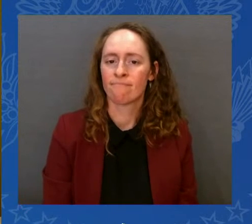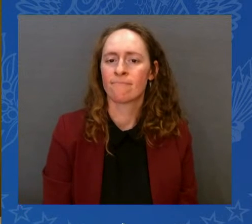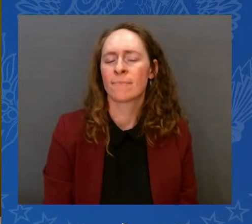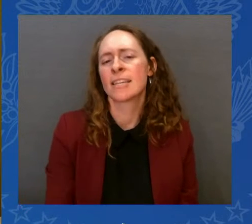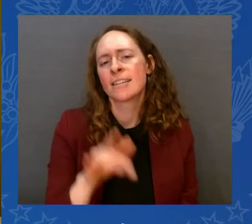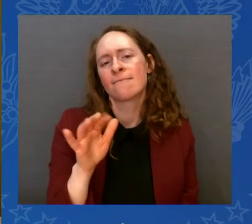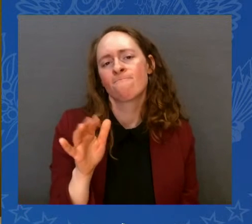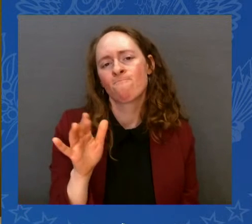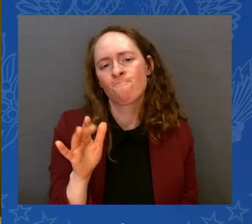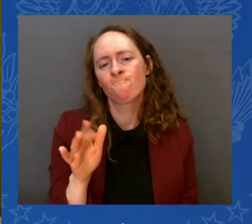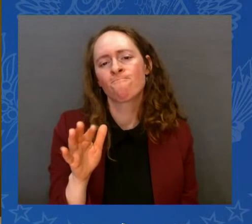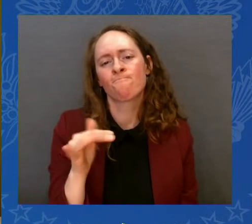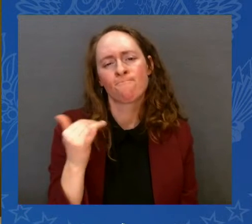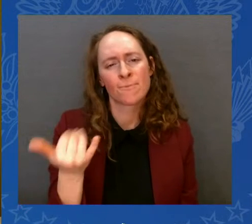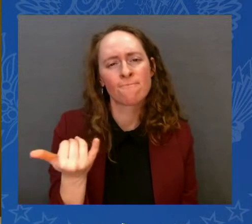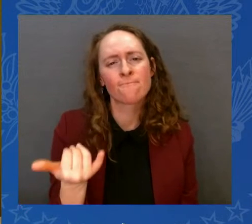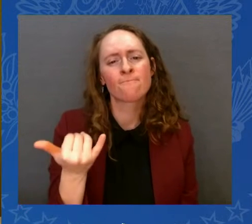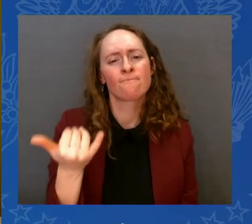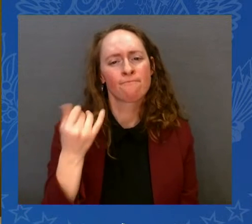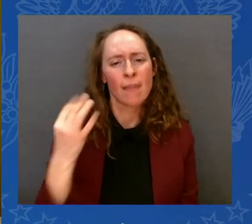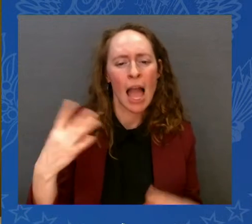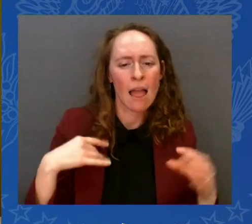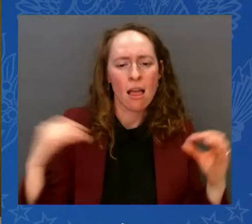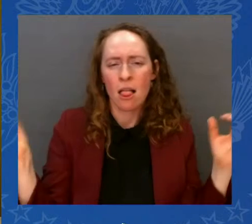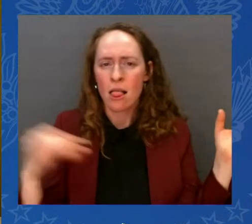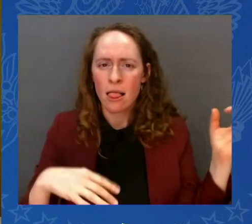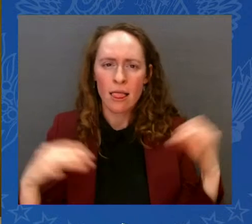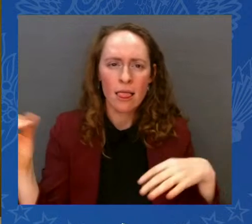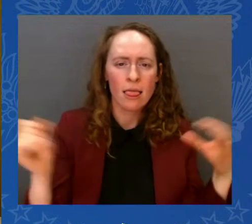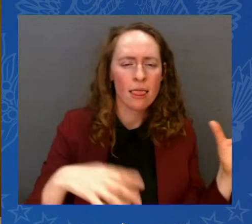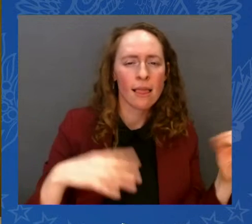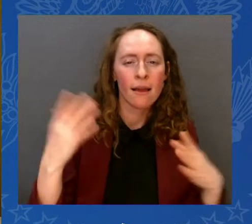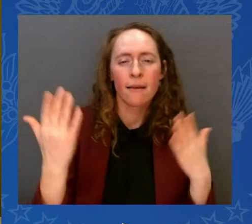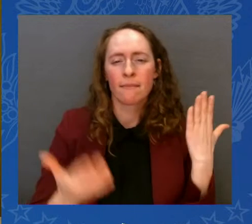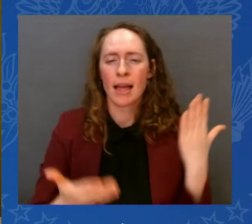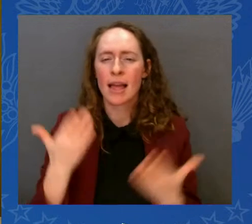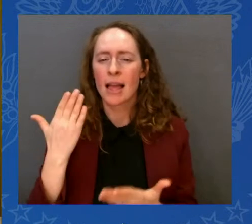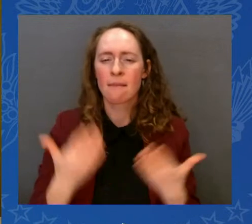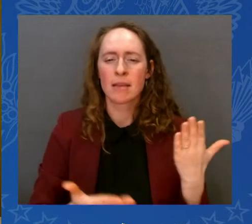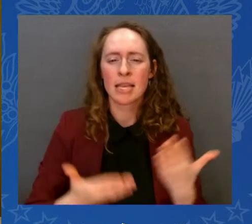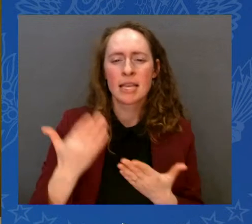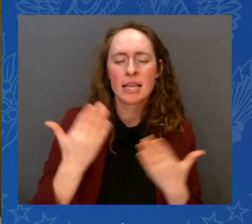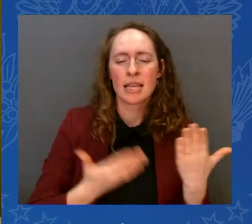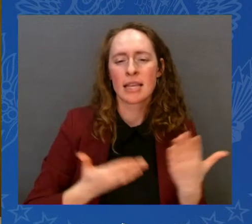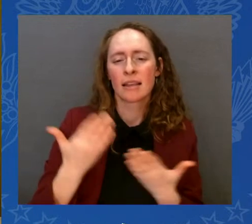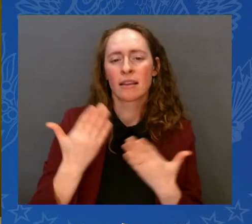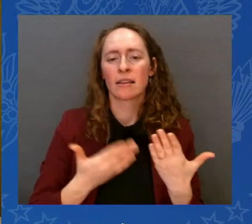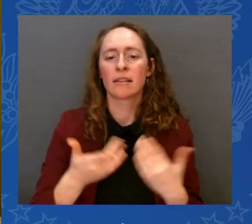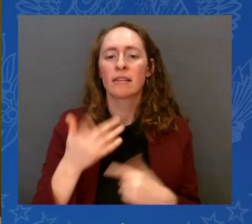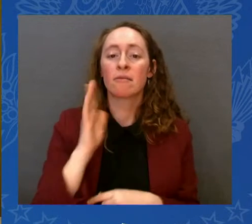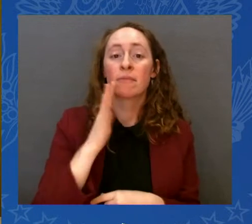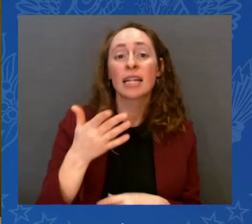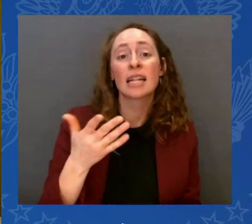to cuts they want to make and certain things that I may or may not want to make. And we've never reneged on our debt.